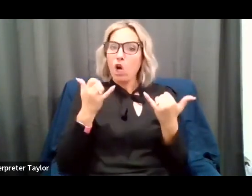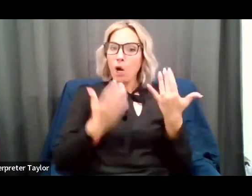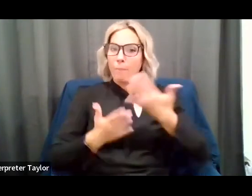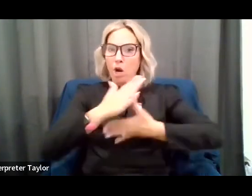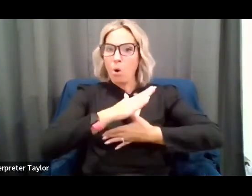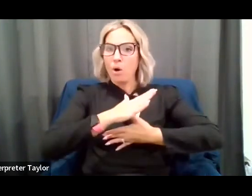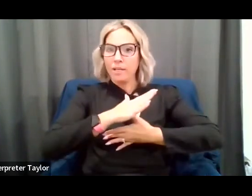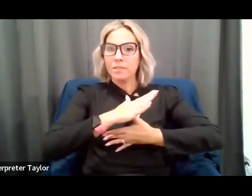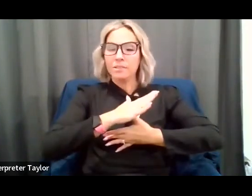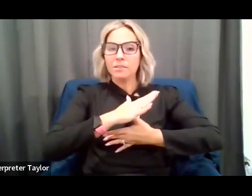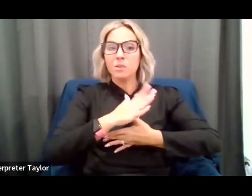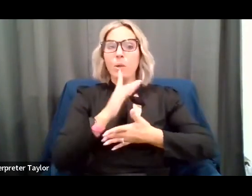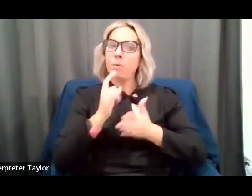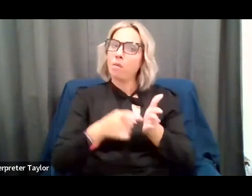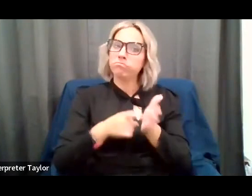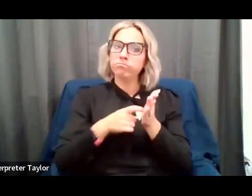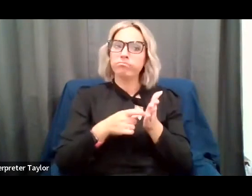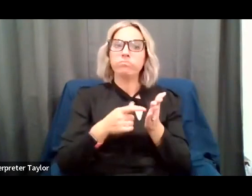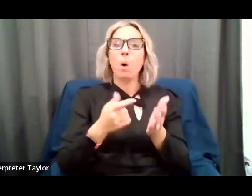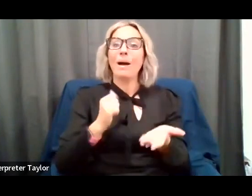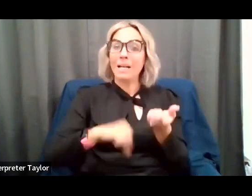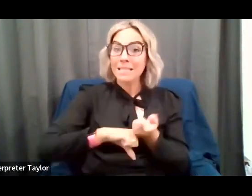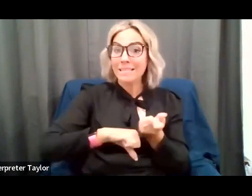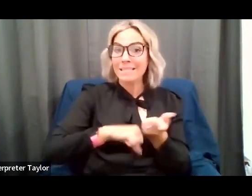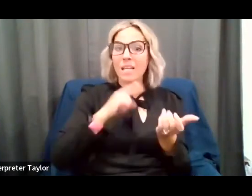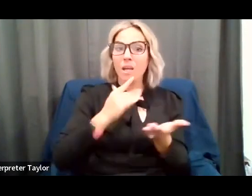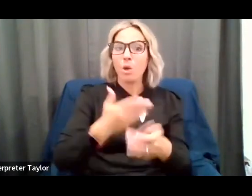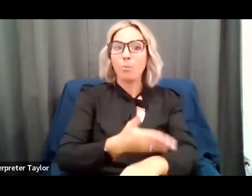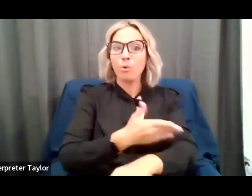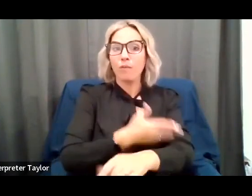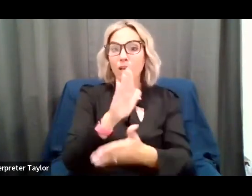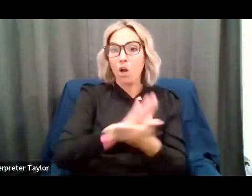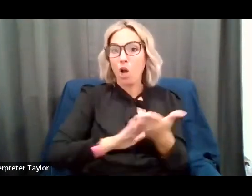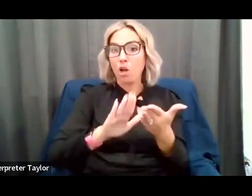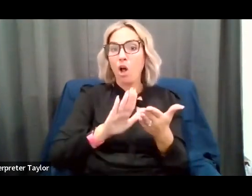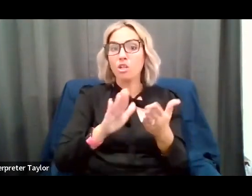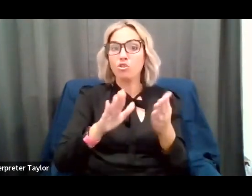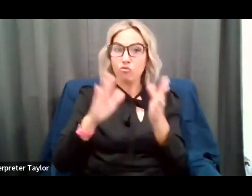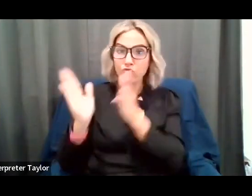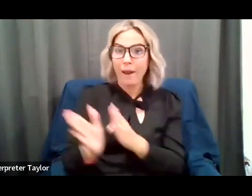We want to insist improving college readiness and college planning, uh, for all of the K-12